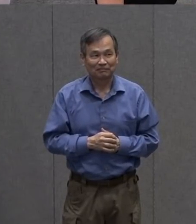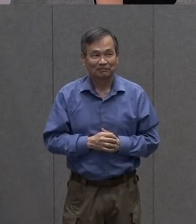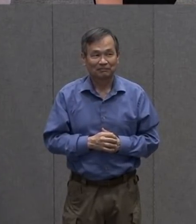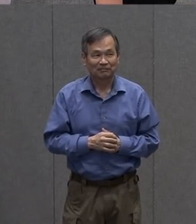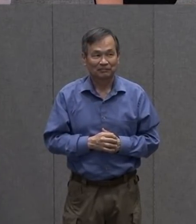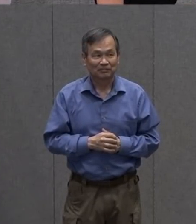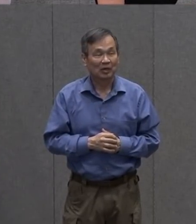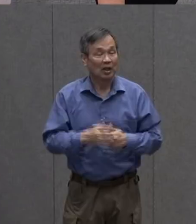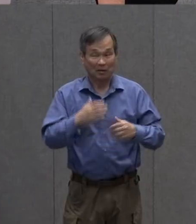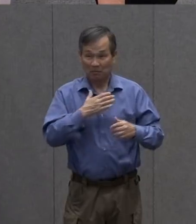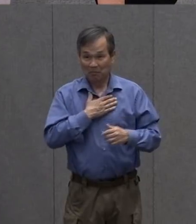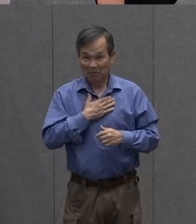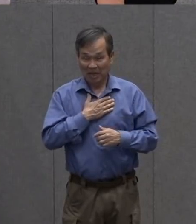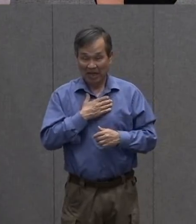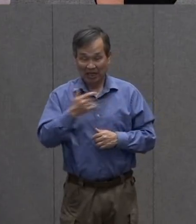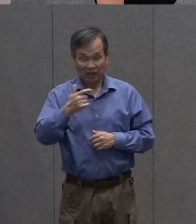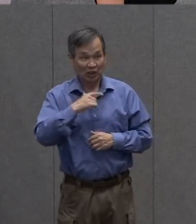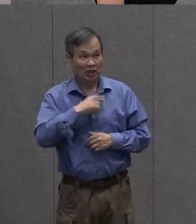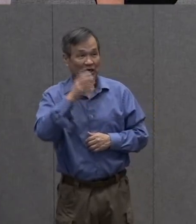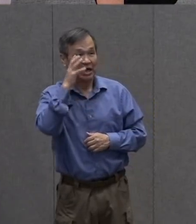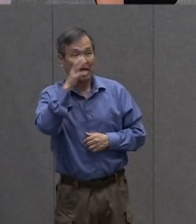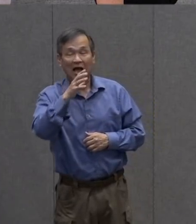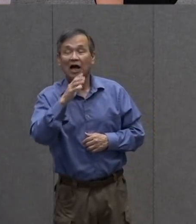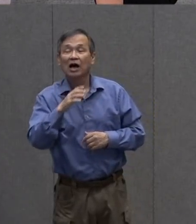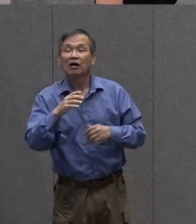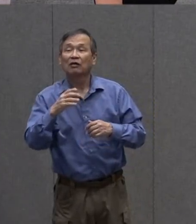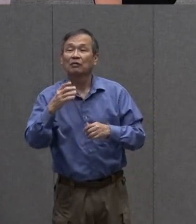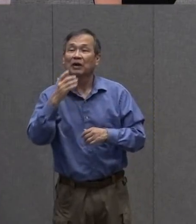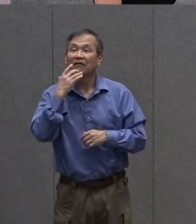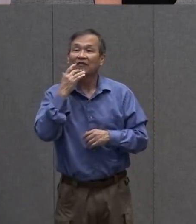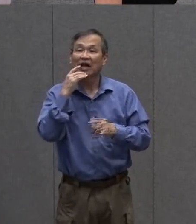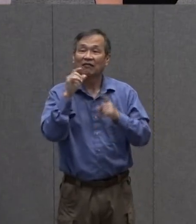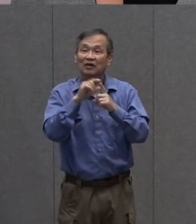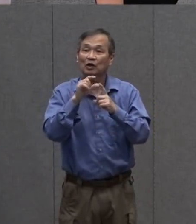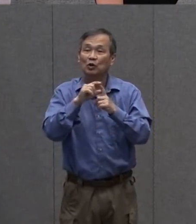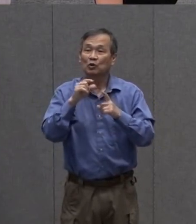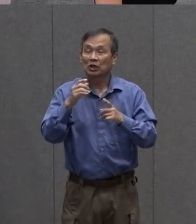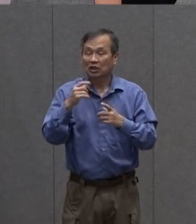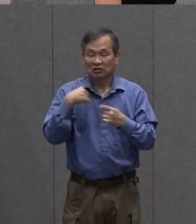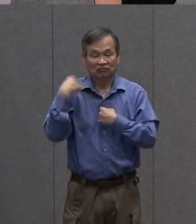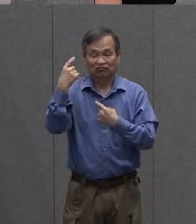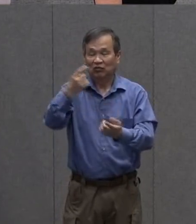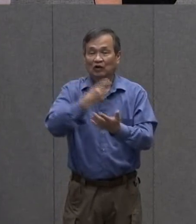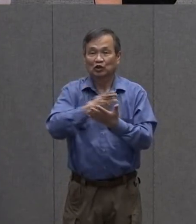I, okay, my turn. So I'm going to move to one of our favorite words from these last two weeks.